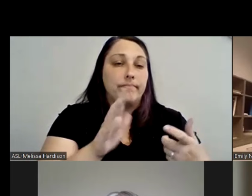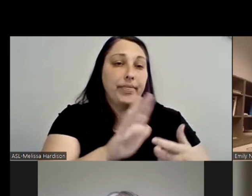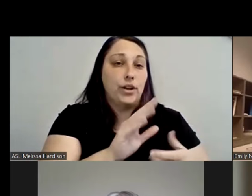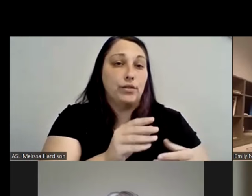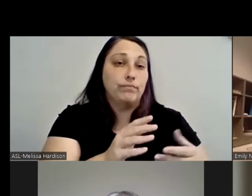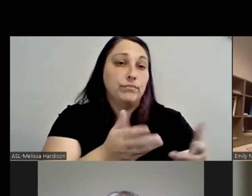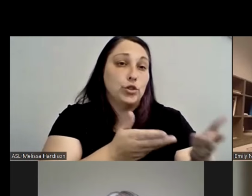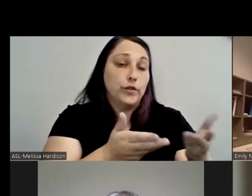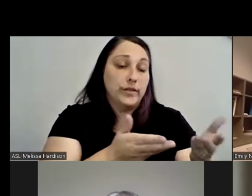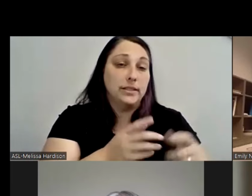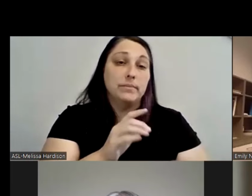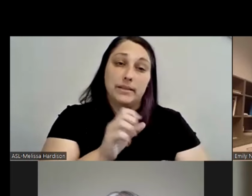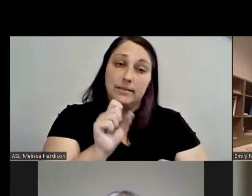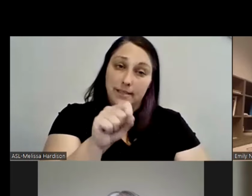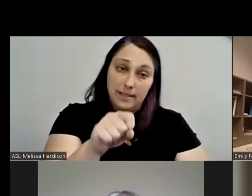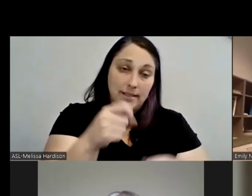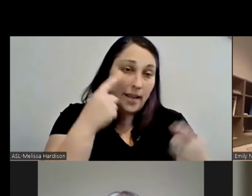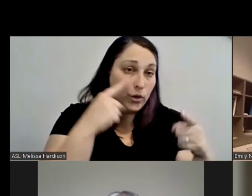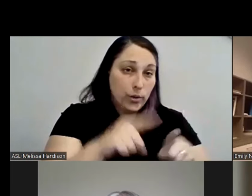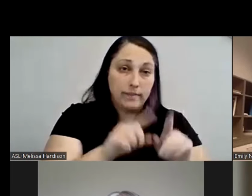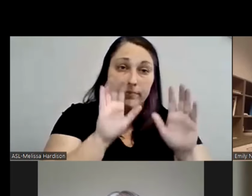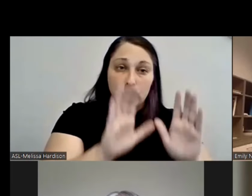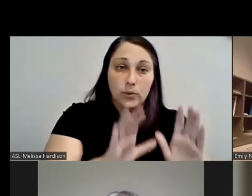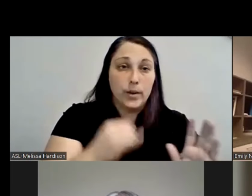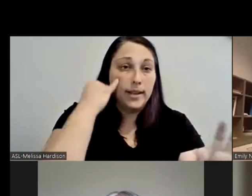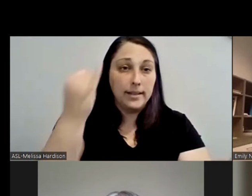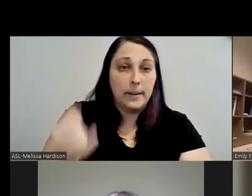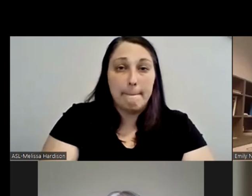cost-effective and save money!